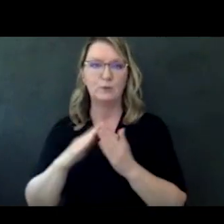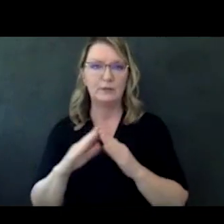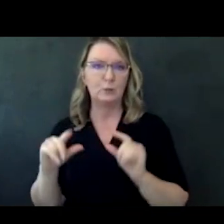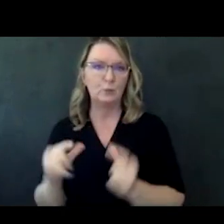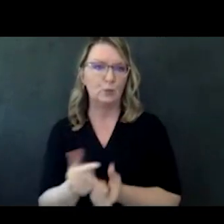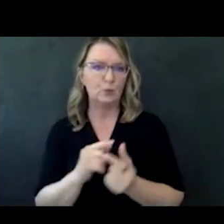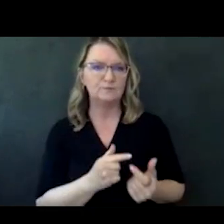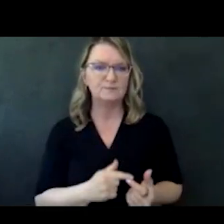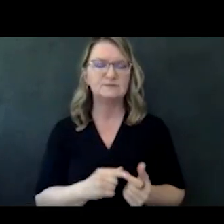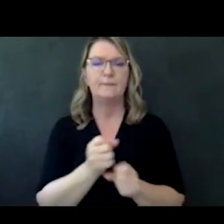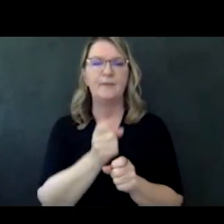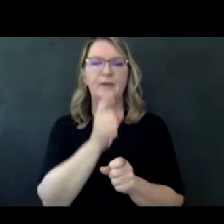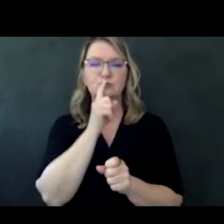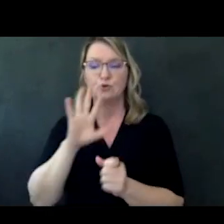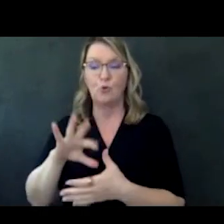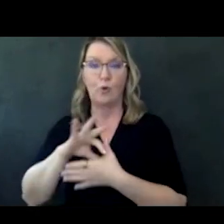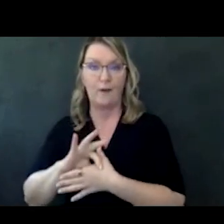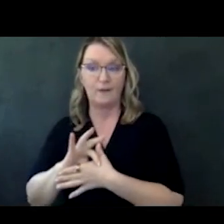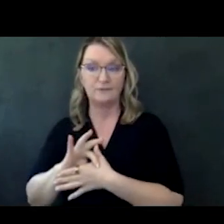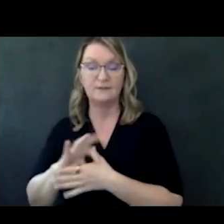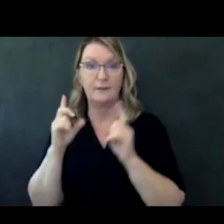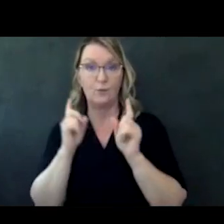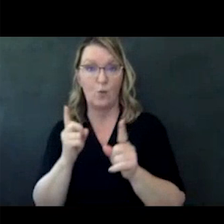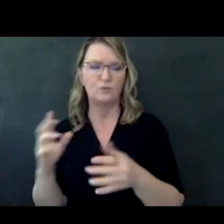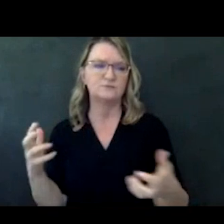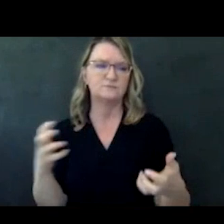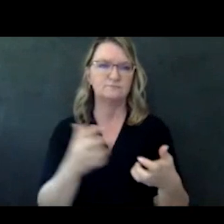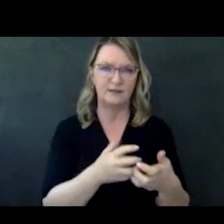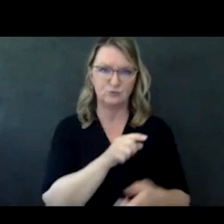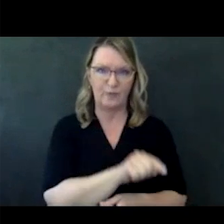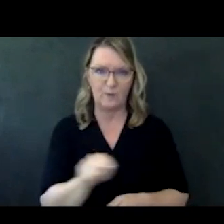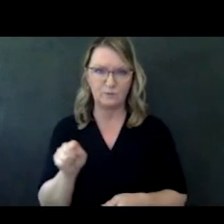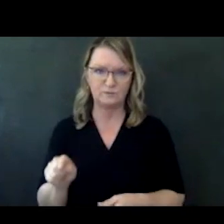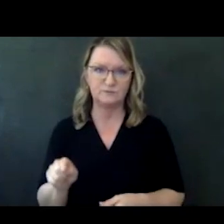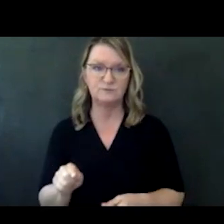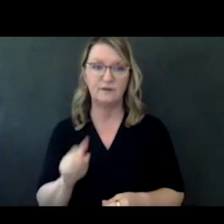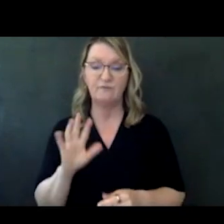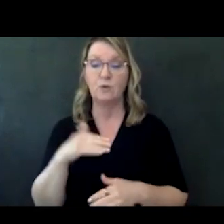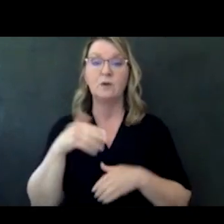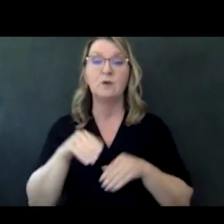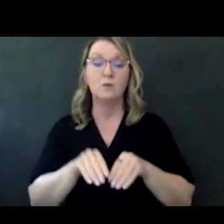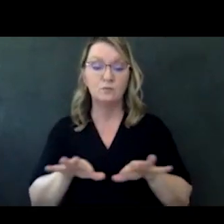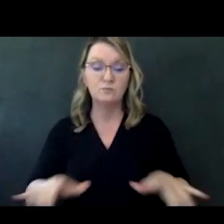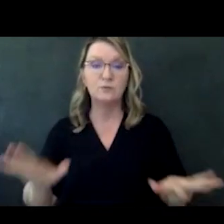your planned content and outreach goals. As you implement your strategy, take time to assess your